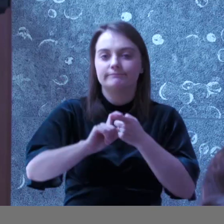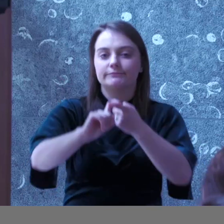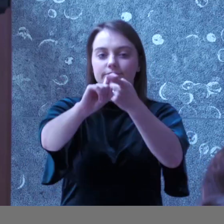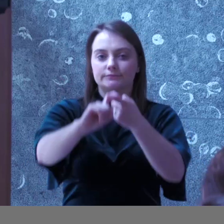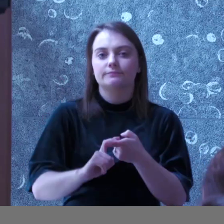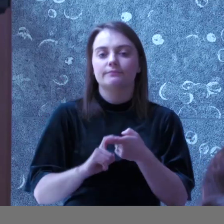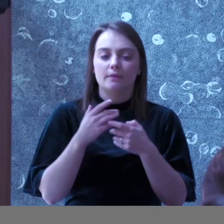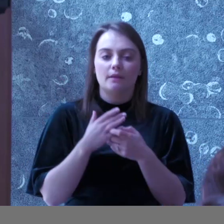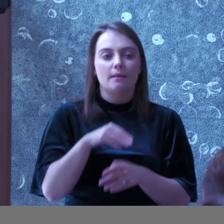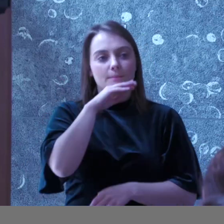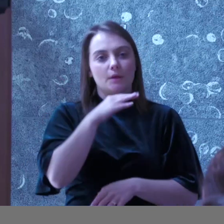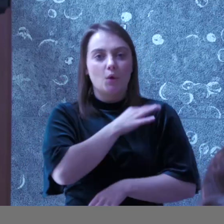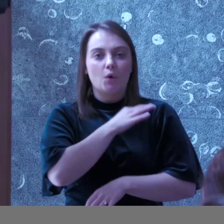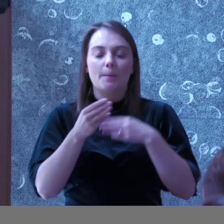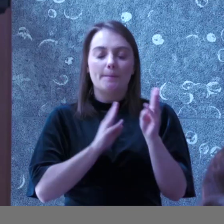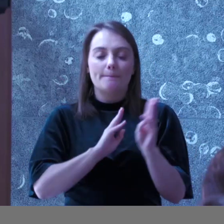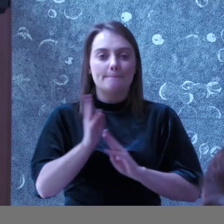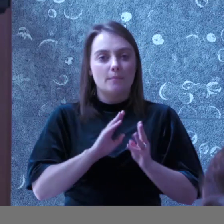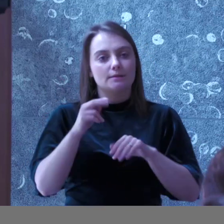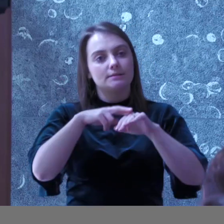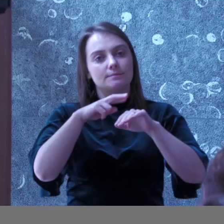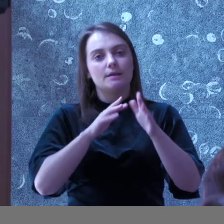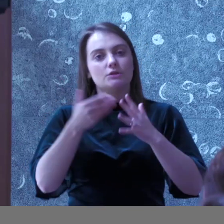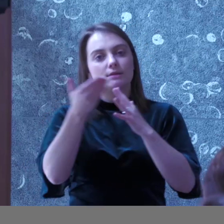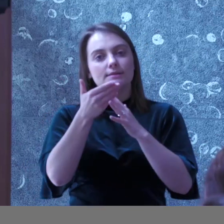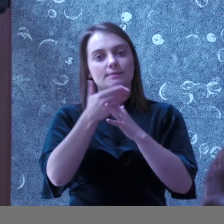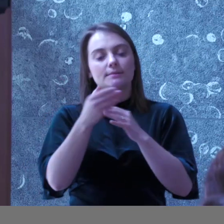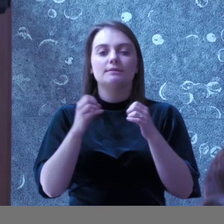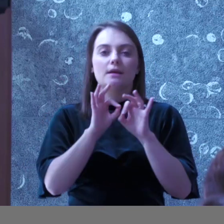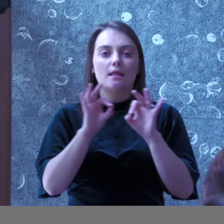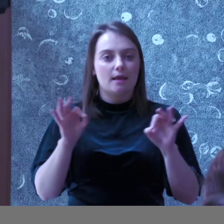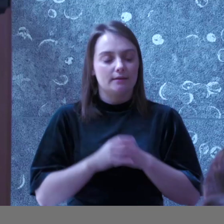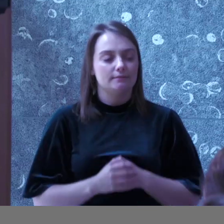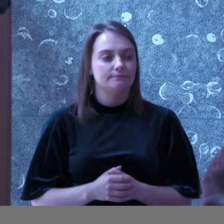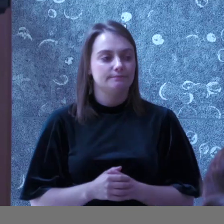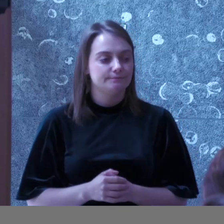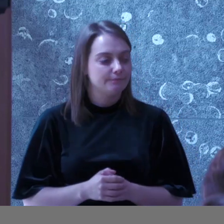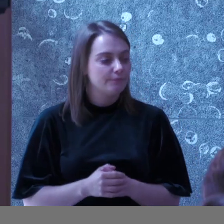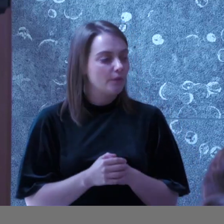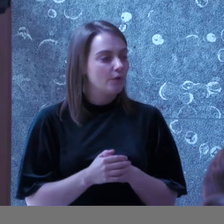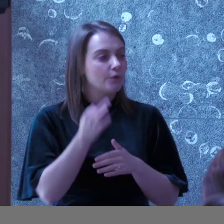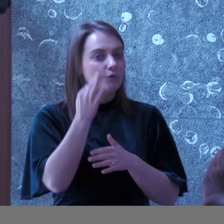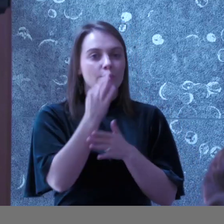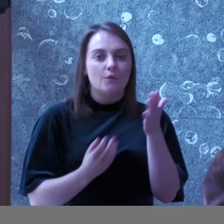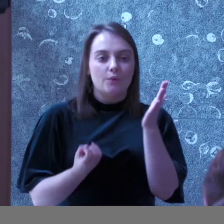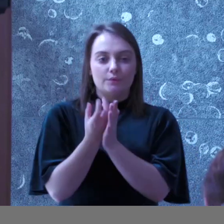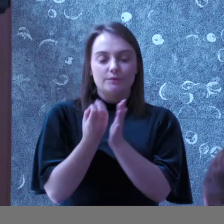good practice and better accessibility on line. There's couple of stories that came to mind as